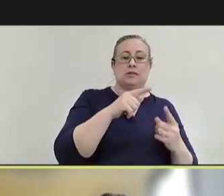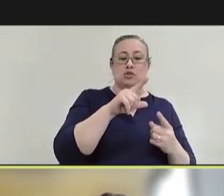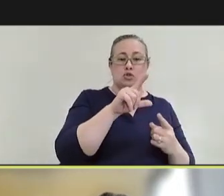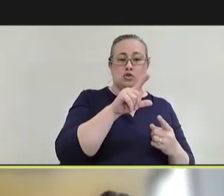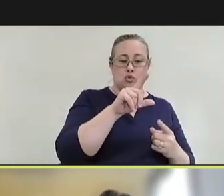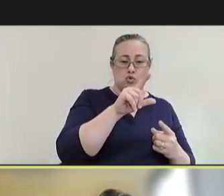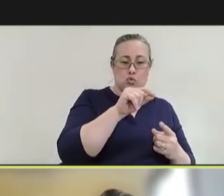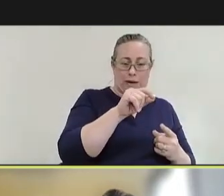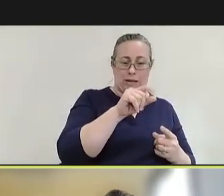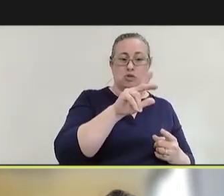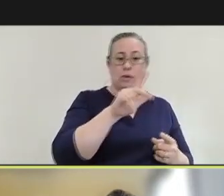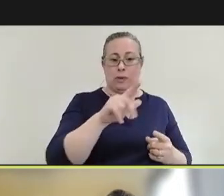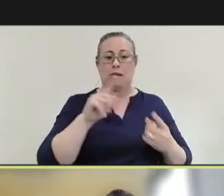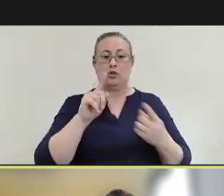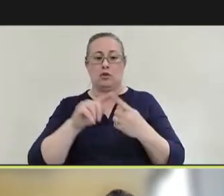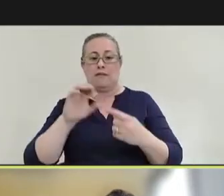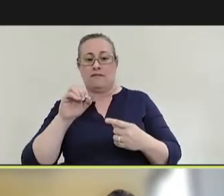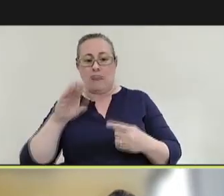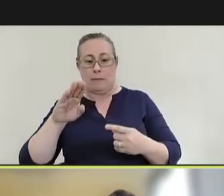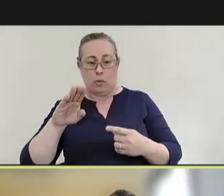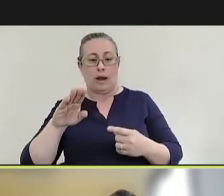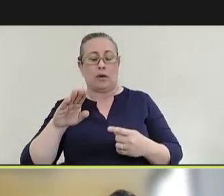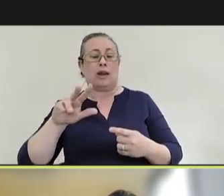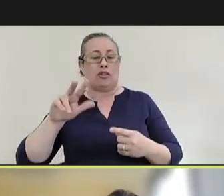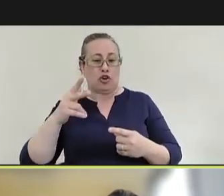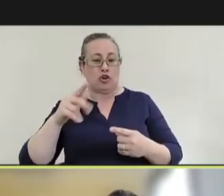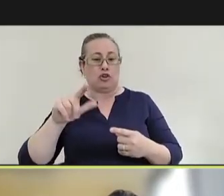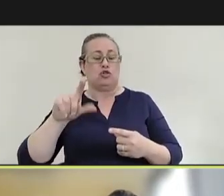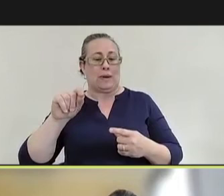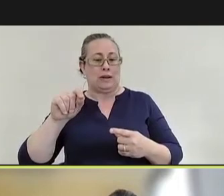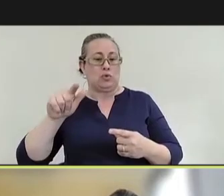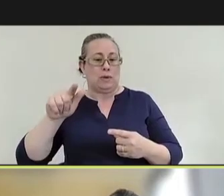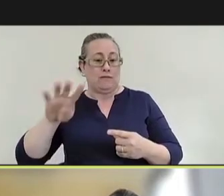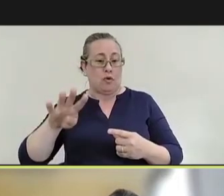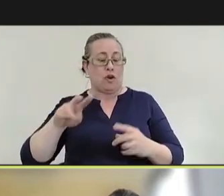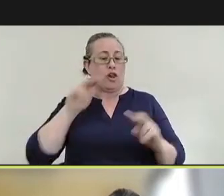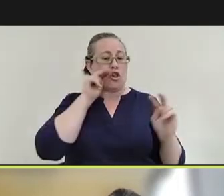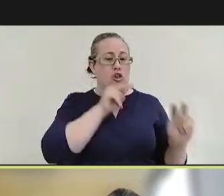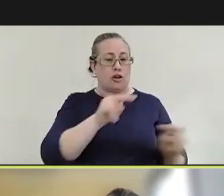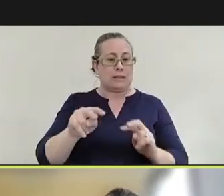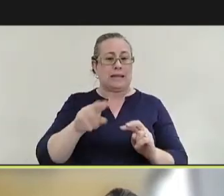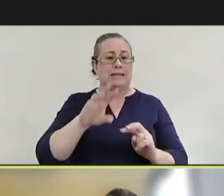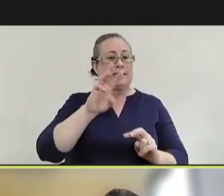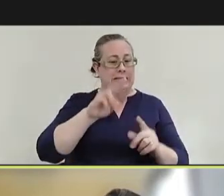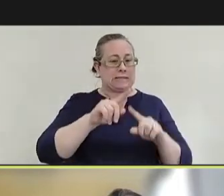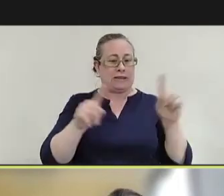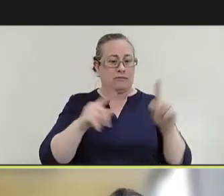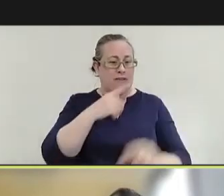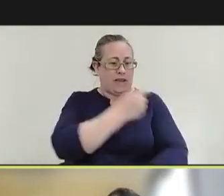2024. We looked at six different vaccines. I looked at COVID, which is something that